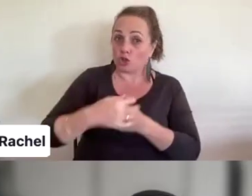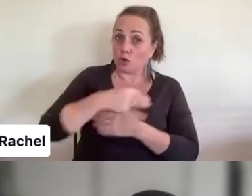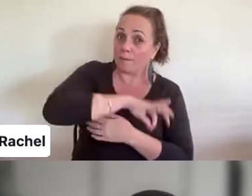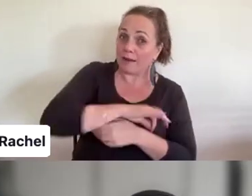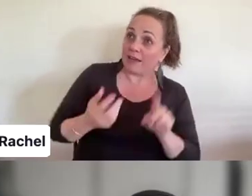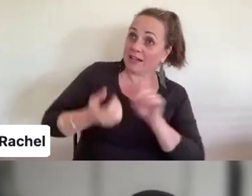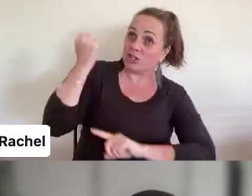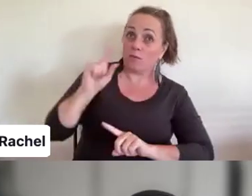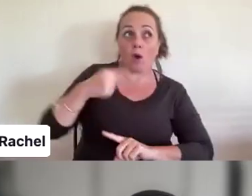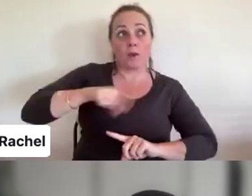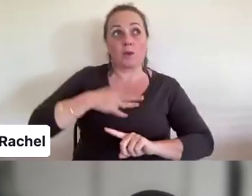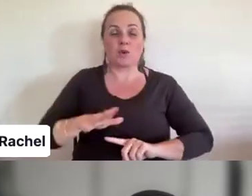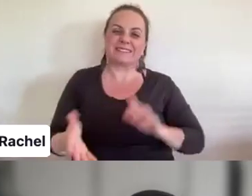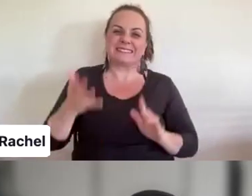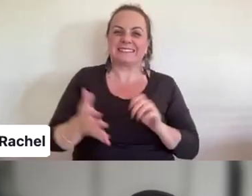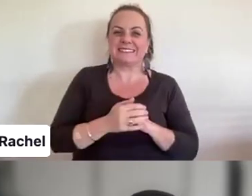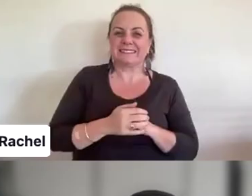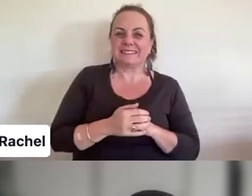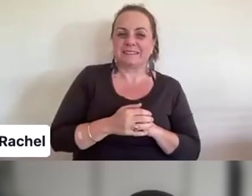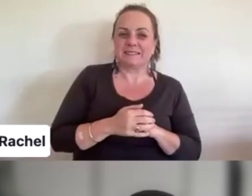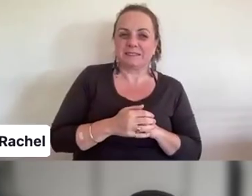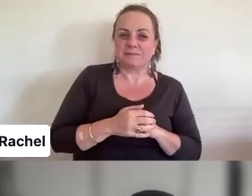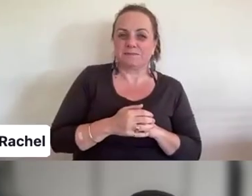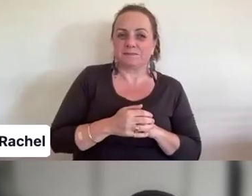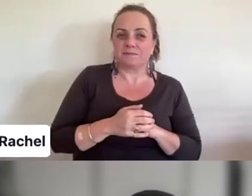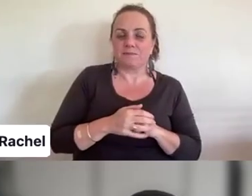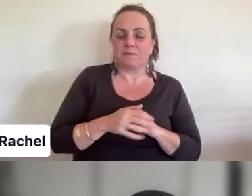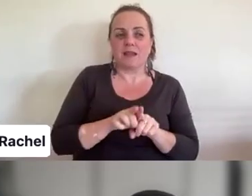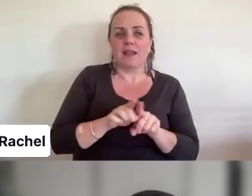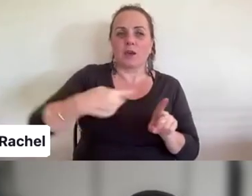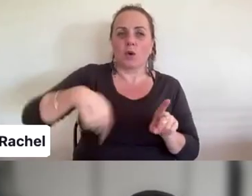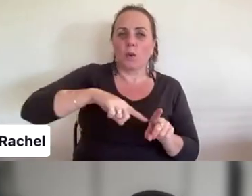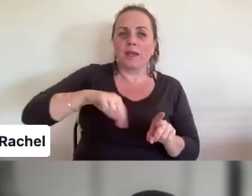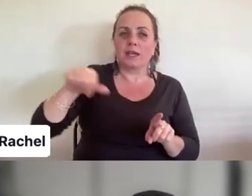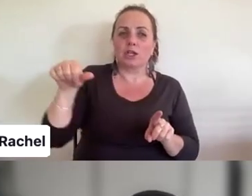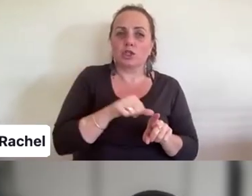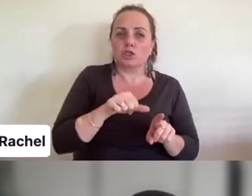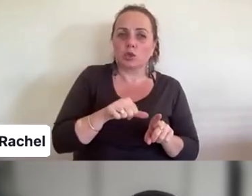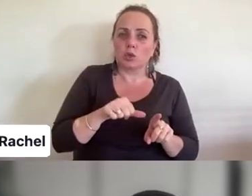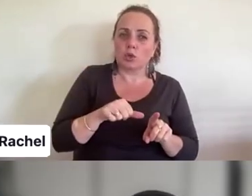having a carrot and stick approach. We should be incentivising our parties to make the decisions